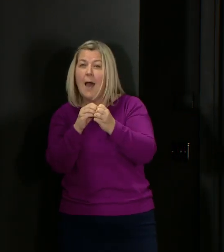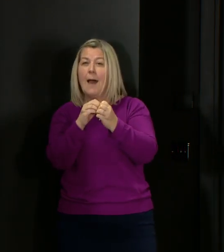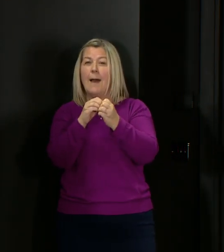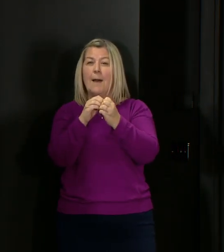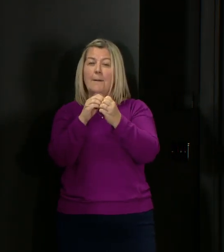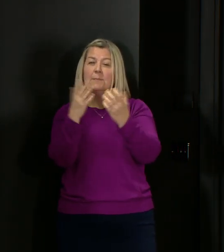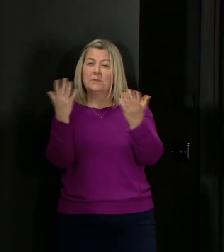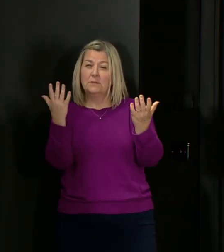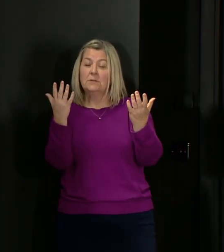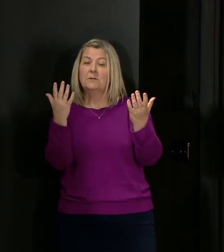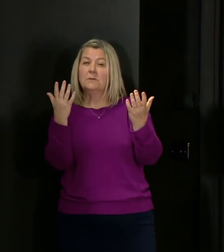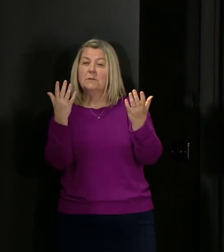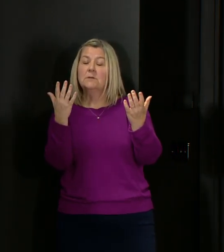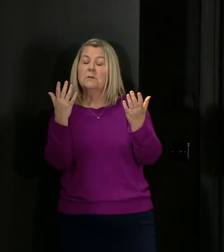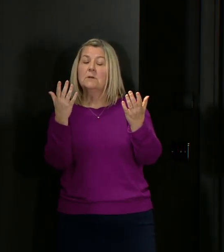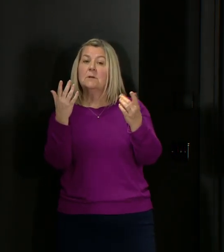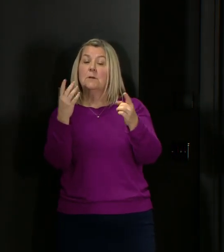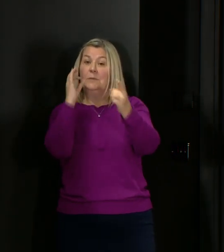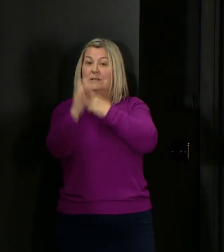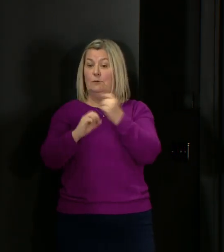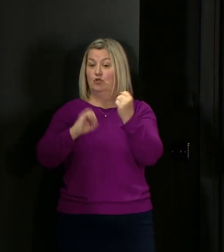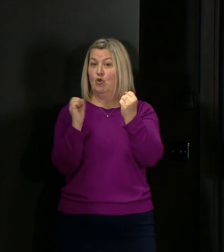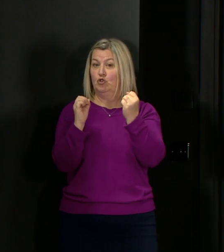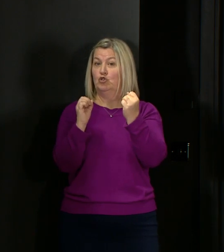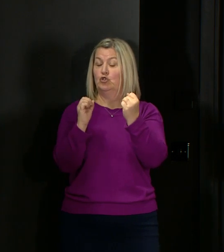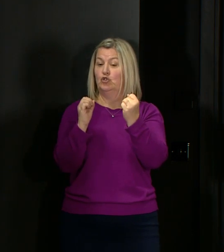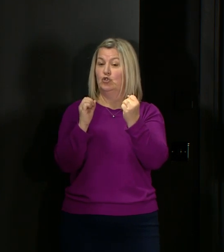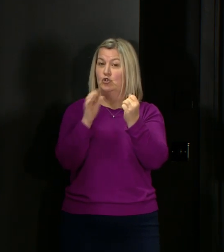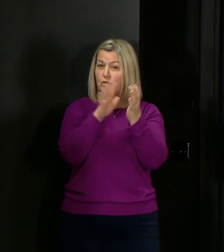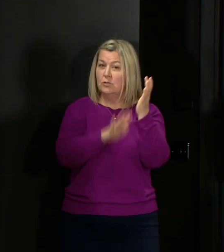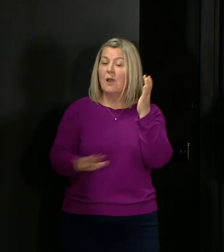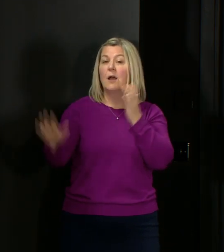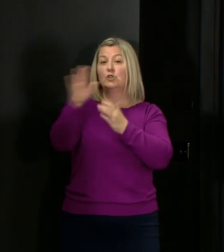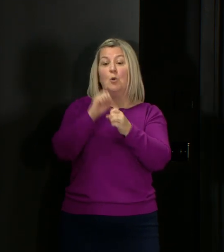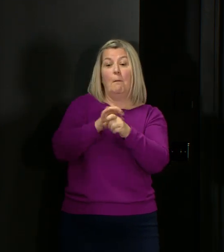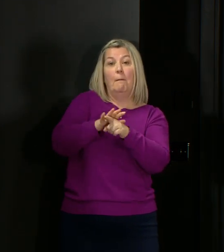particularly the Scottish National Blood Transfusion Services have got some early data that is